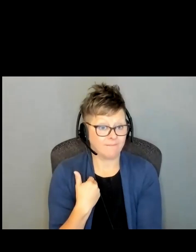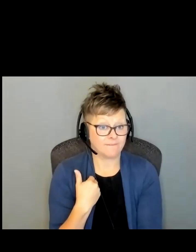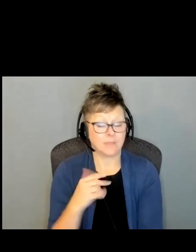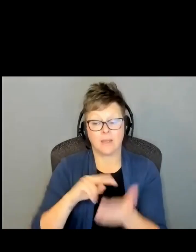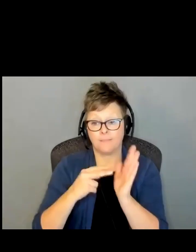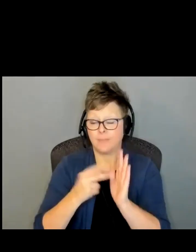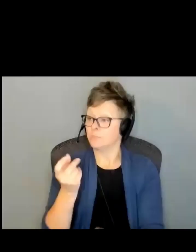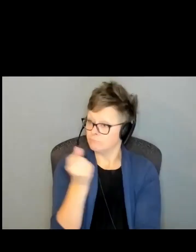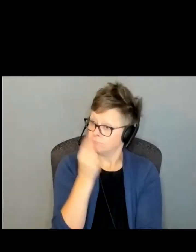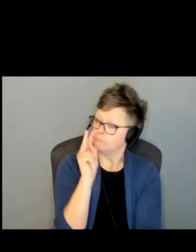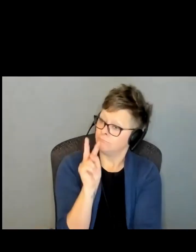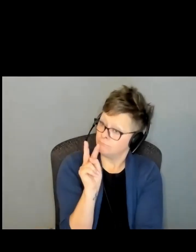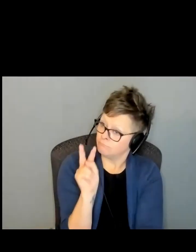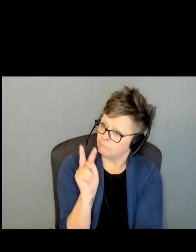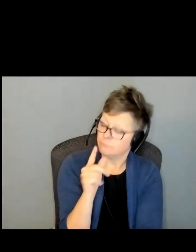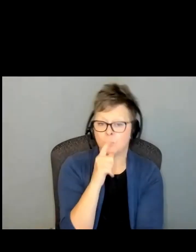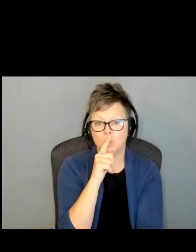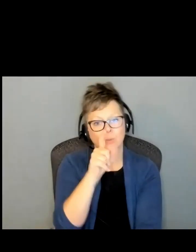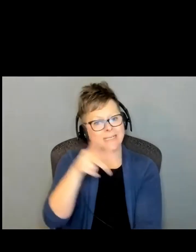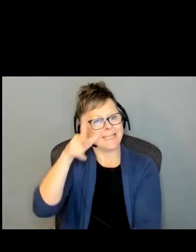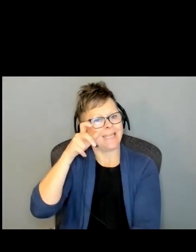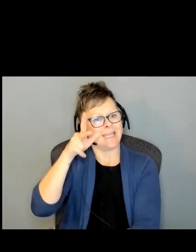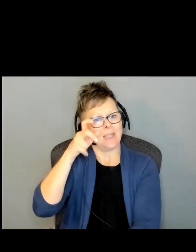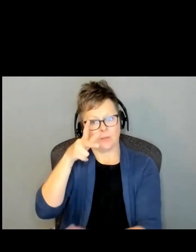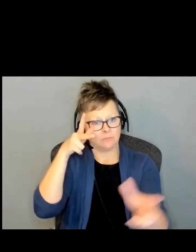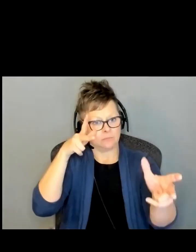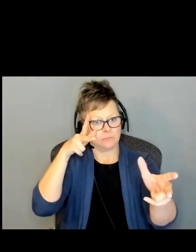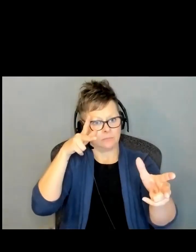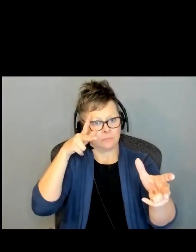who needs to hear the information, how do they hear it, and do they have the right medium